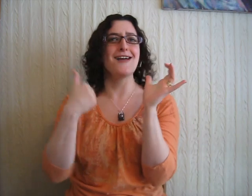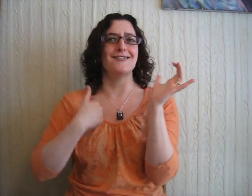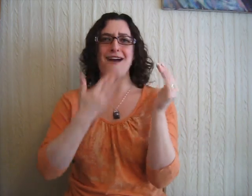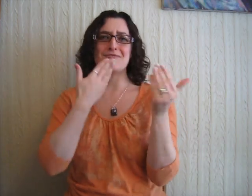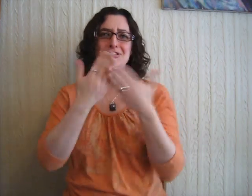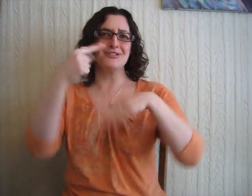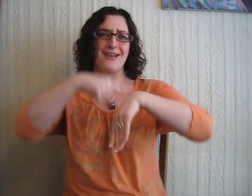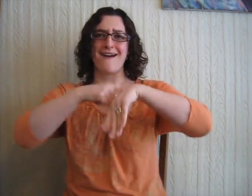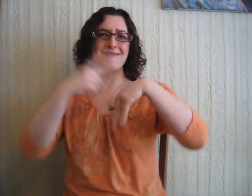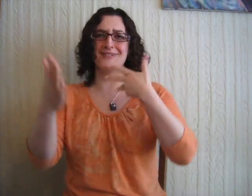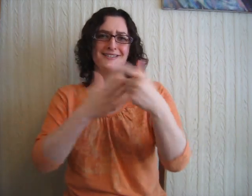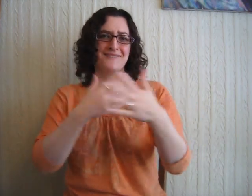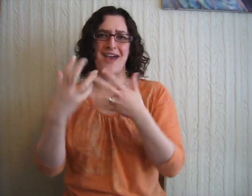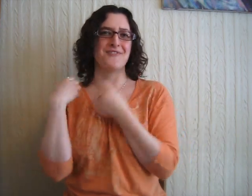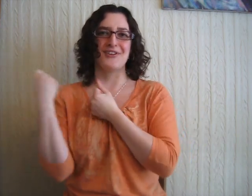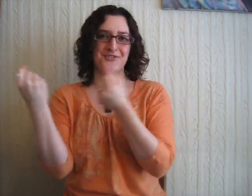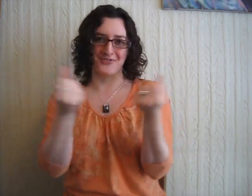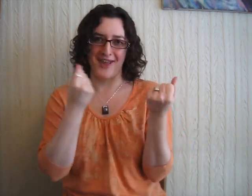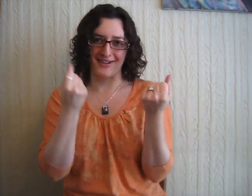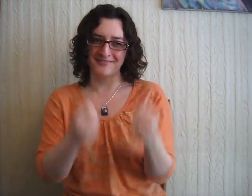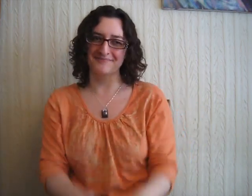And have a good time, it doesn't matter that you're driving